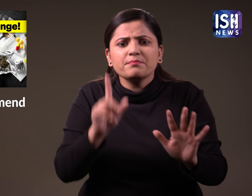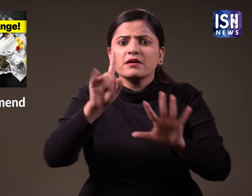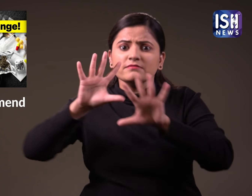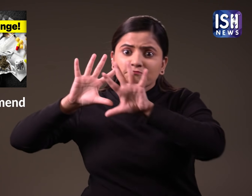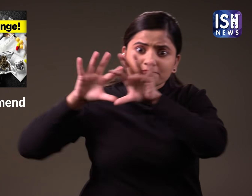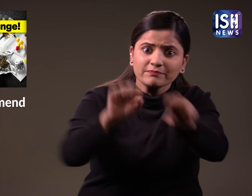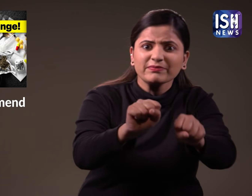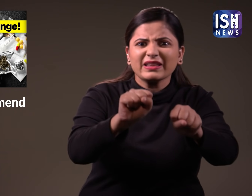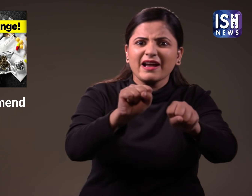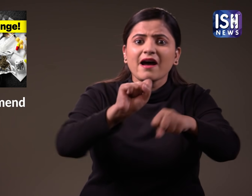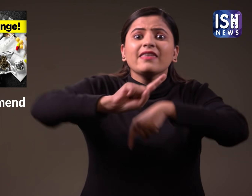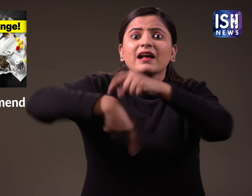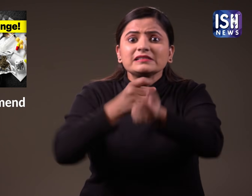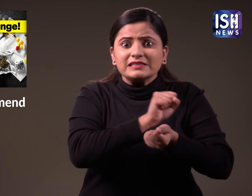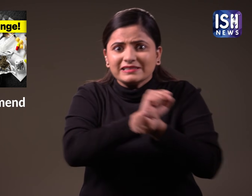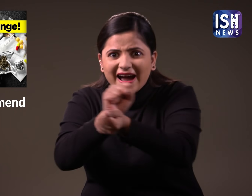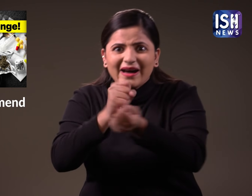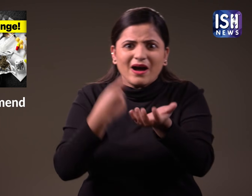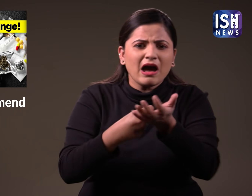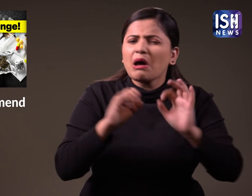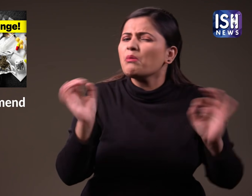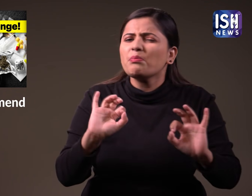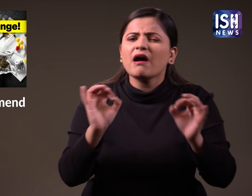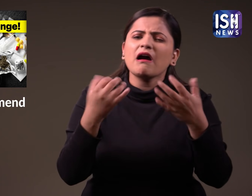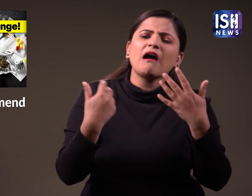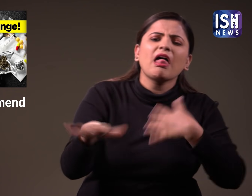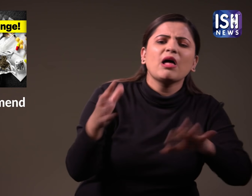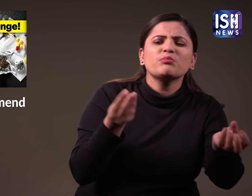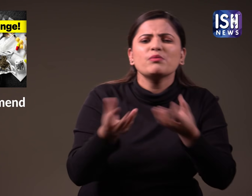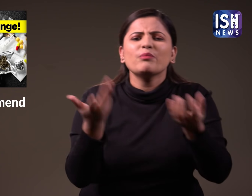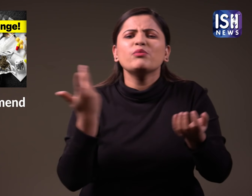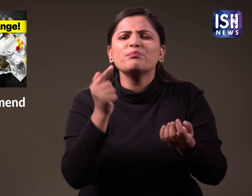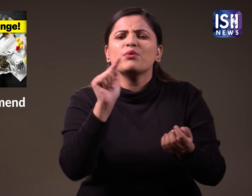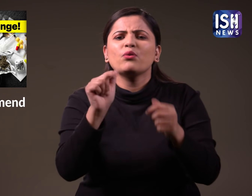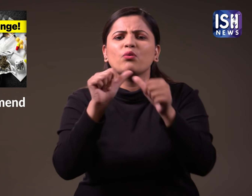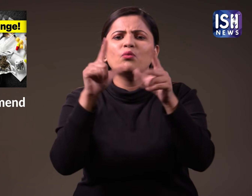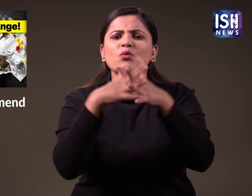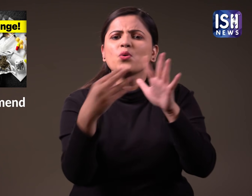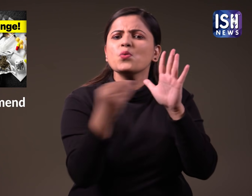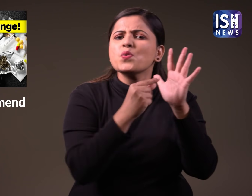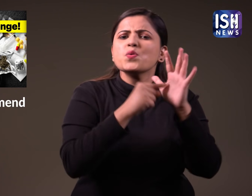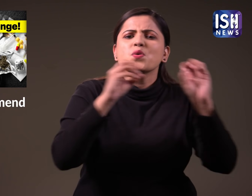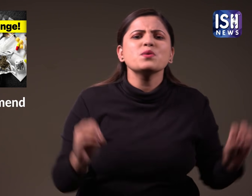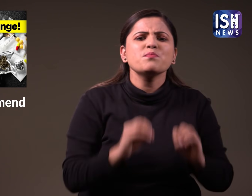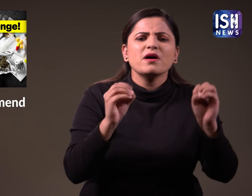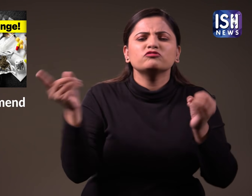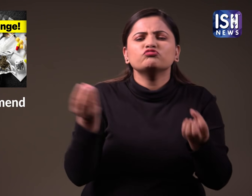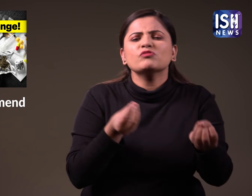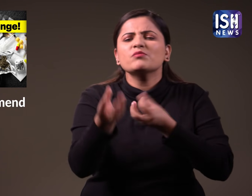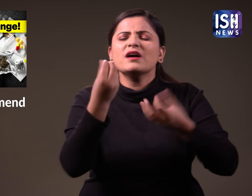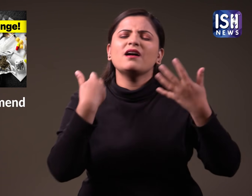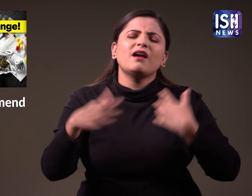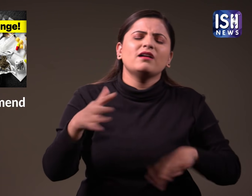At the time, laws against drug offenders were very lenient.